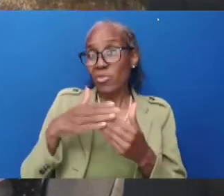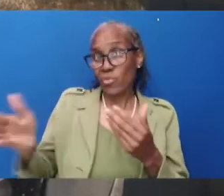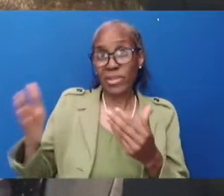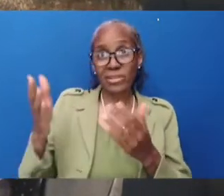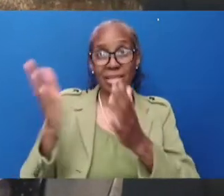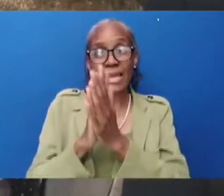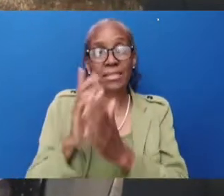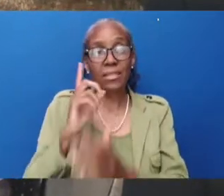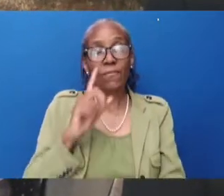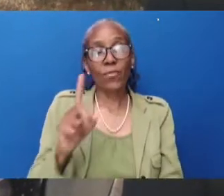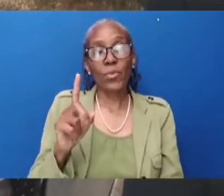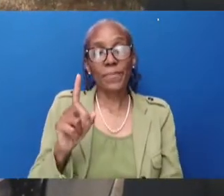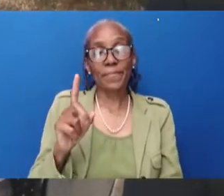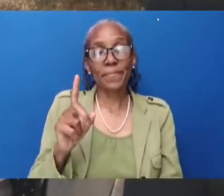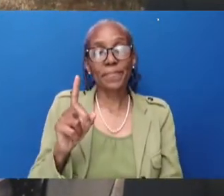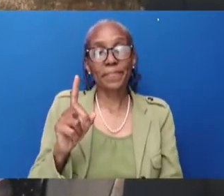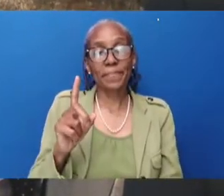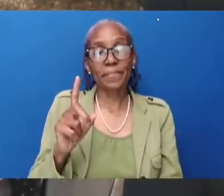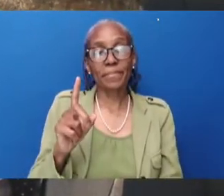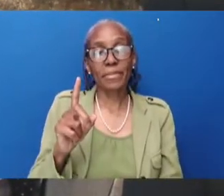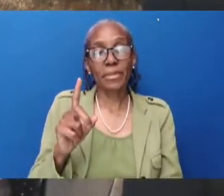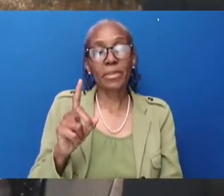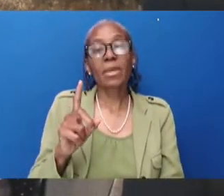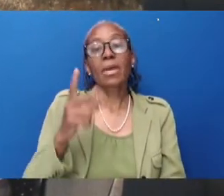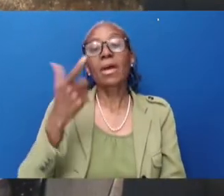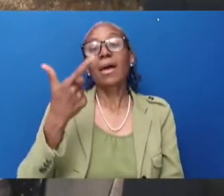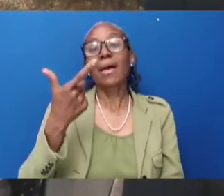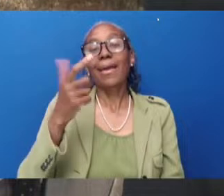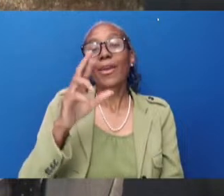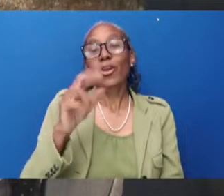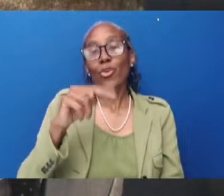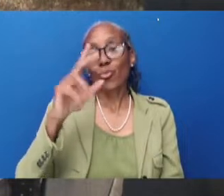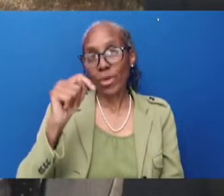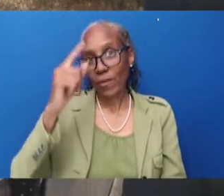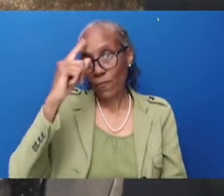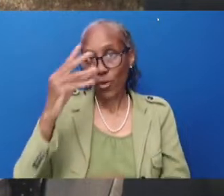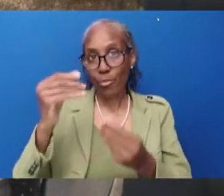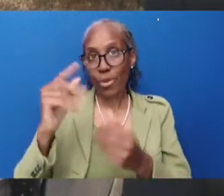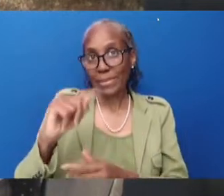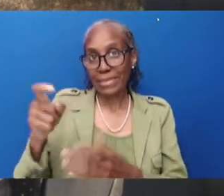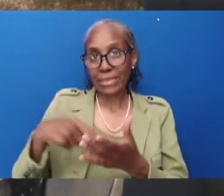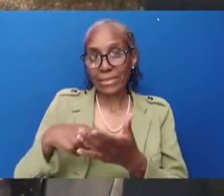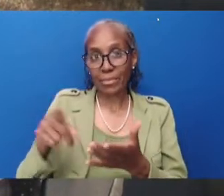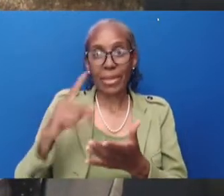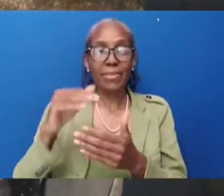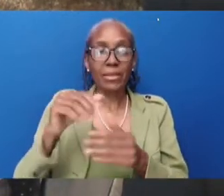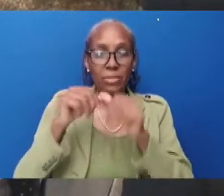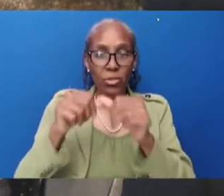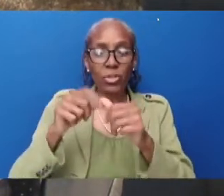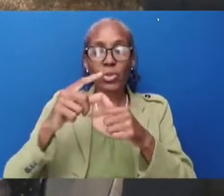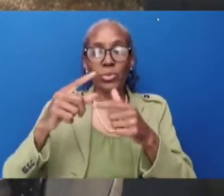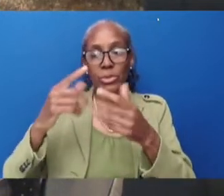2.5 MILLION OF THAT'S A LOAN, SO WE'LL GET THE MONEY BACK. WHAT THE REST ARE ASKING FOR IS